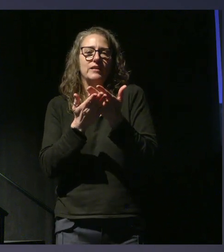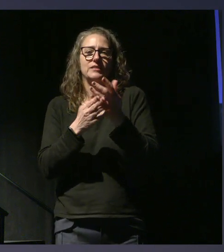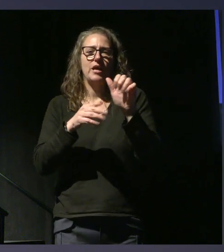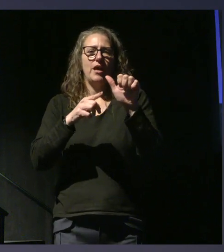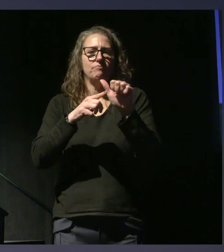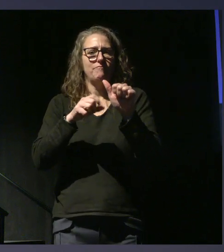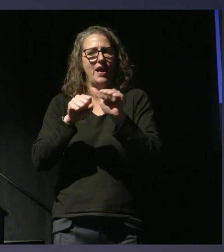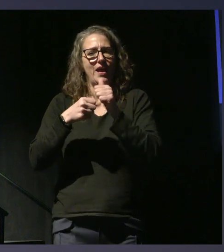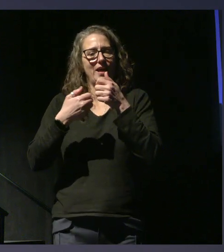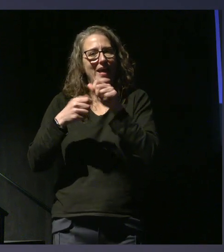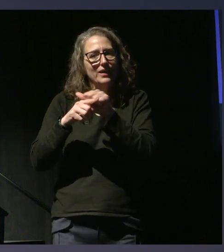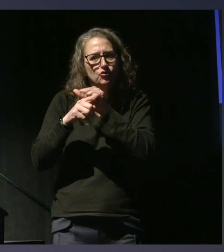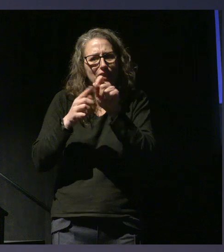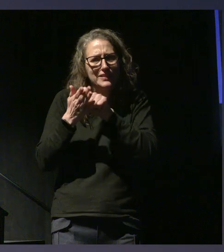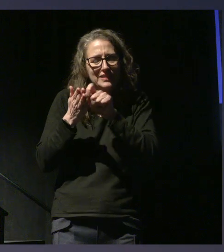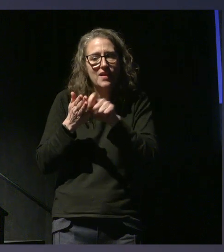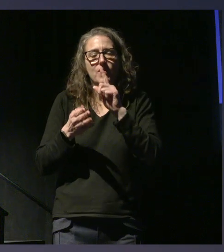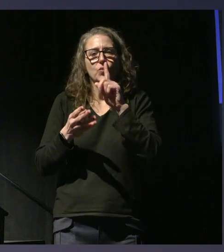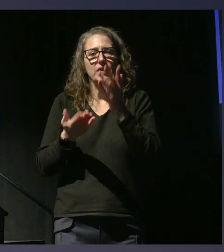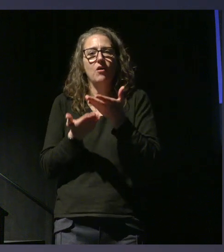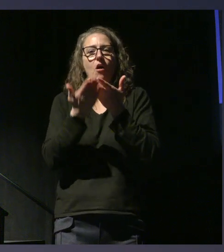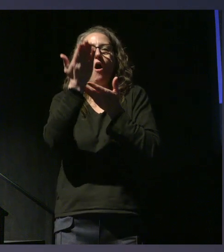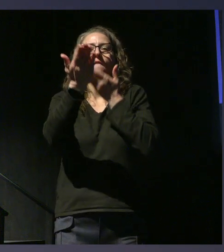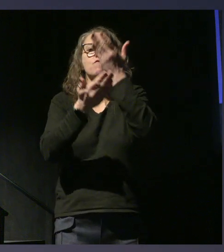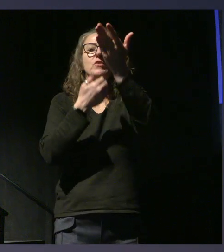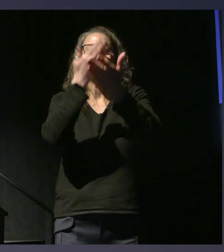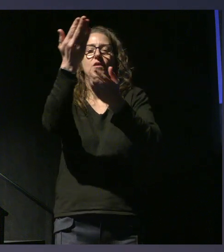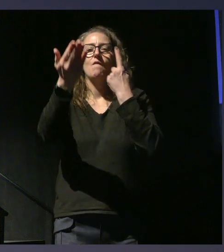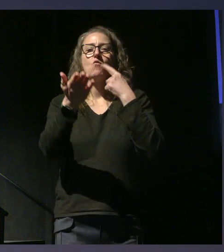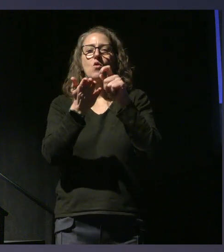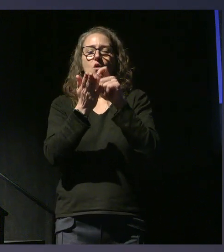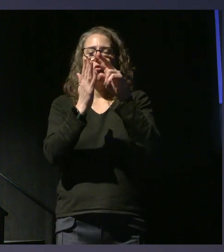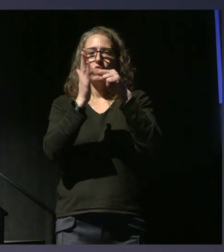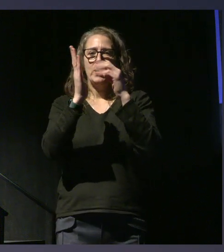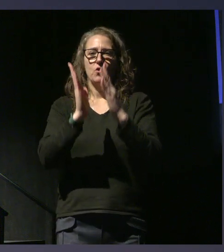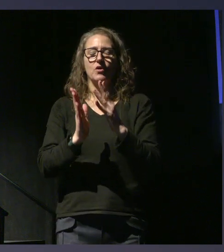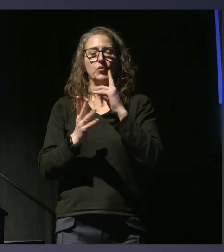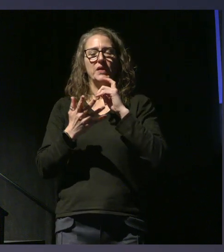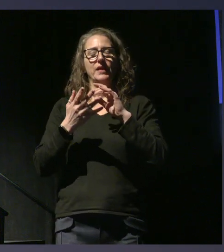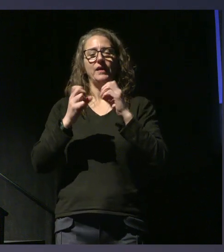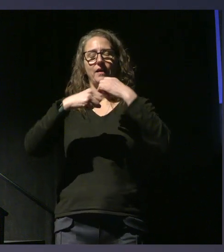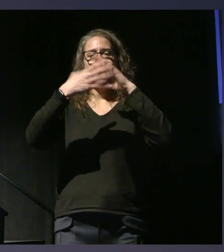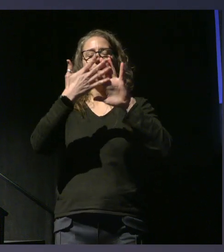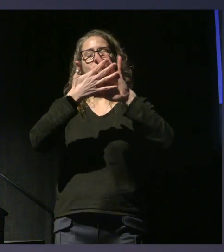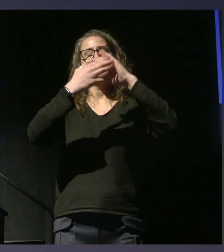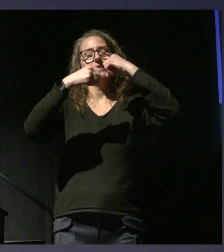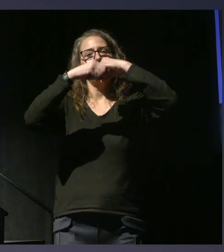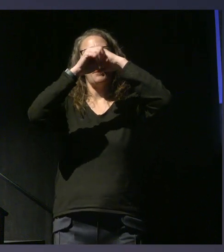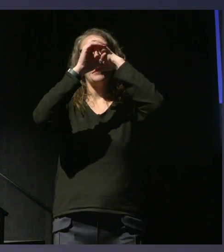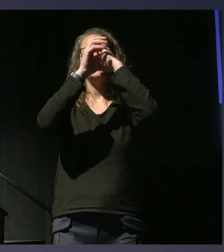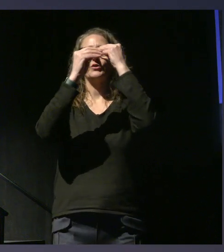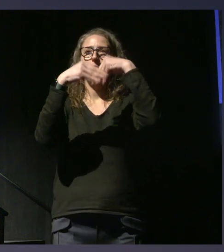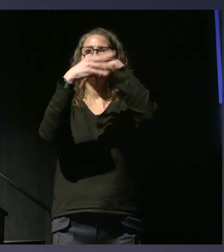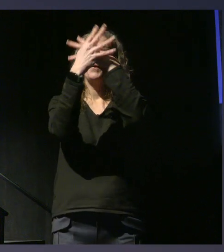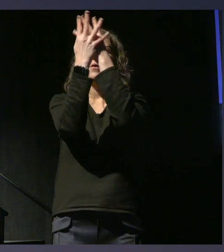There's a kind of pastiche effect, a kaleidoscope of moonlight and herbs and witches and electricity,